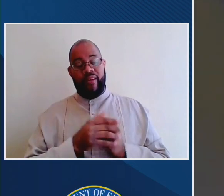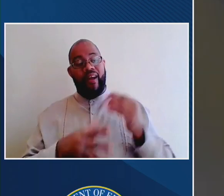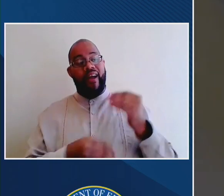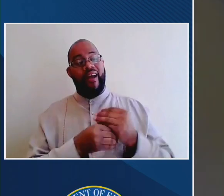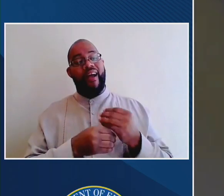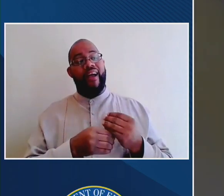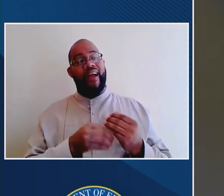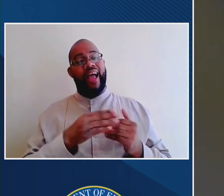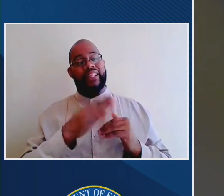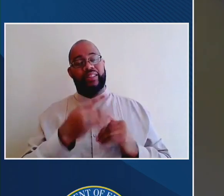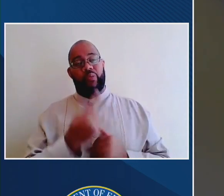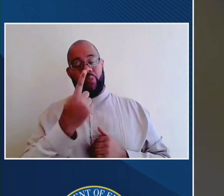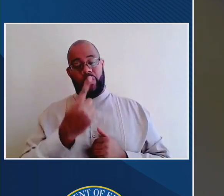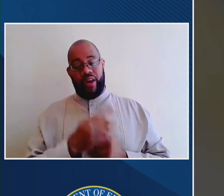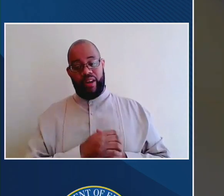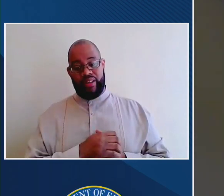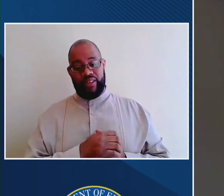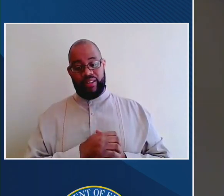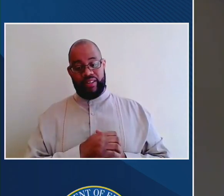But I think that, Greg, I think that we